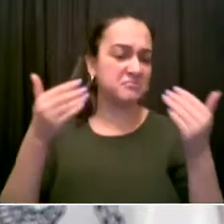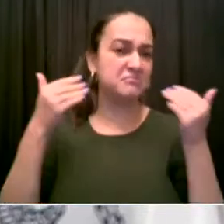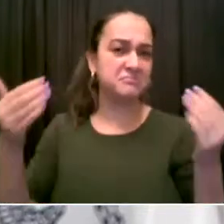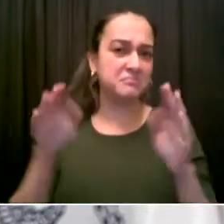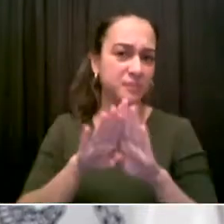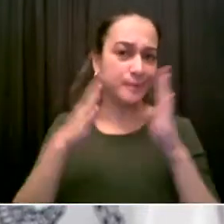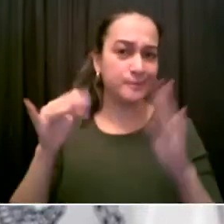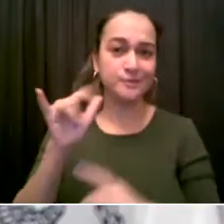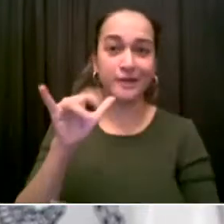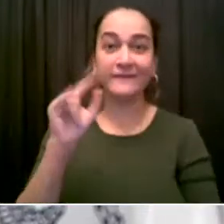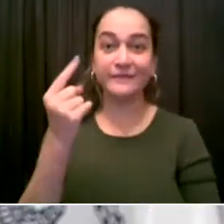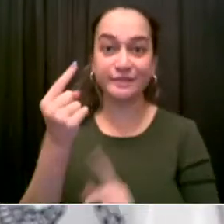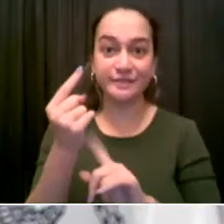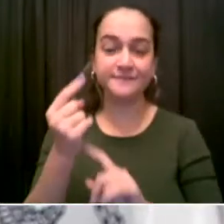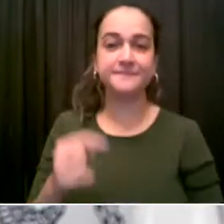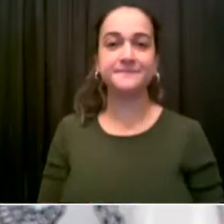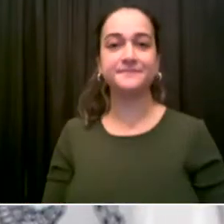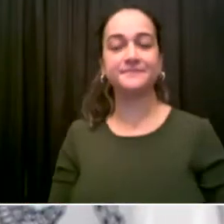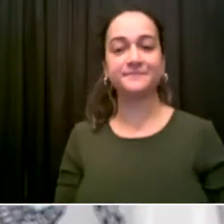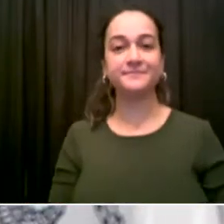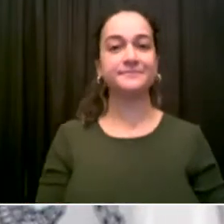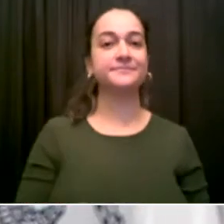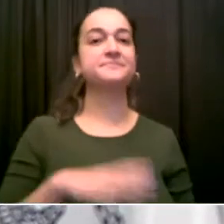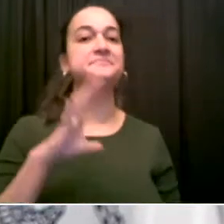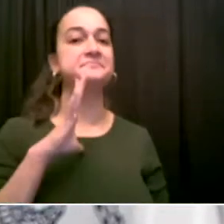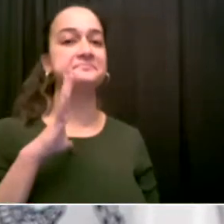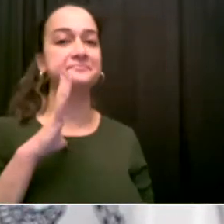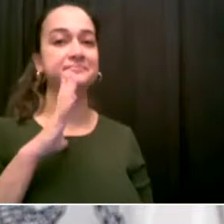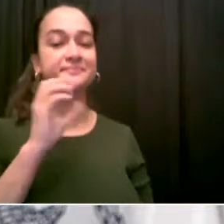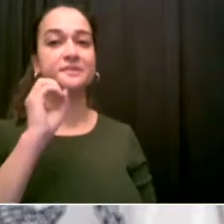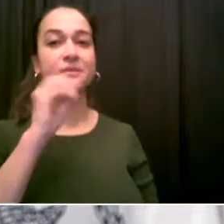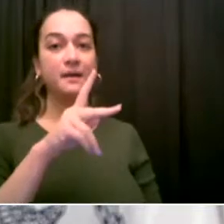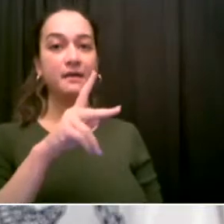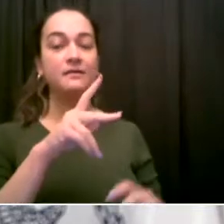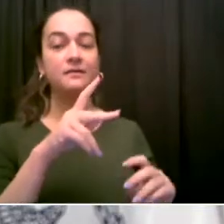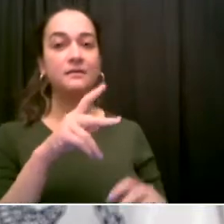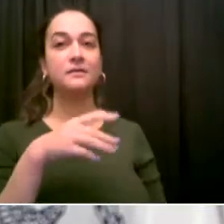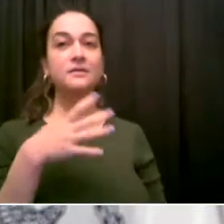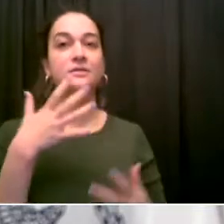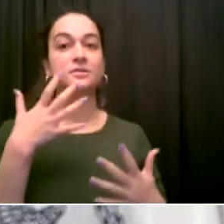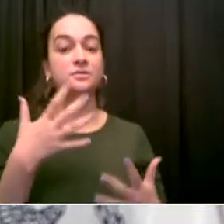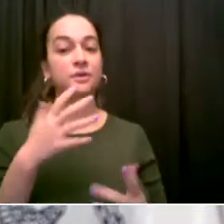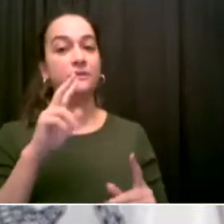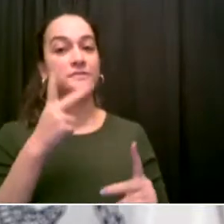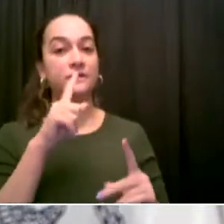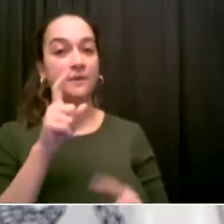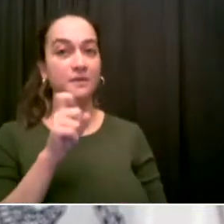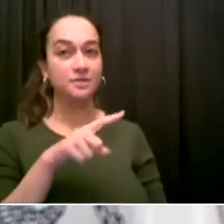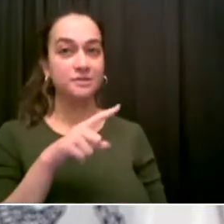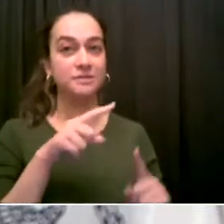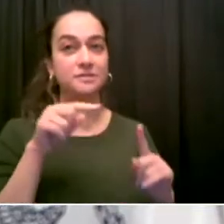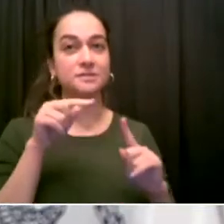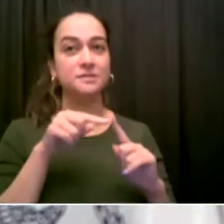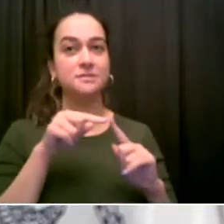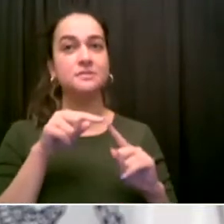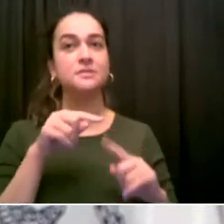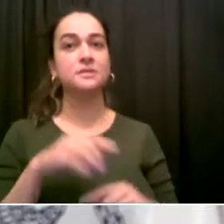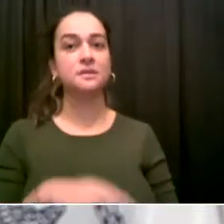EVEN MOE.R GO AHEAD, ANDREW. FOLKS IN MIDTOWN TODAY